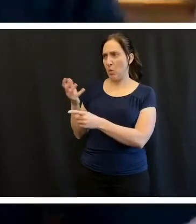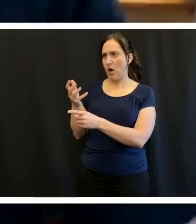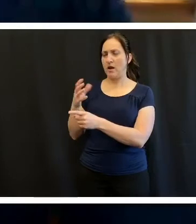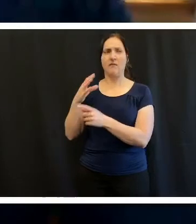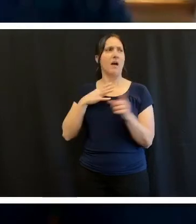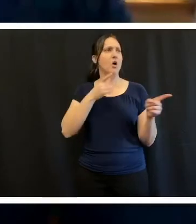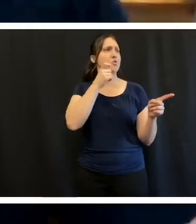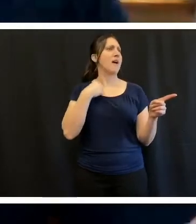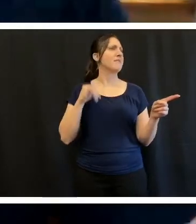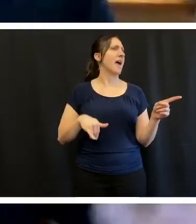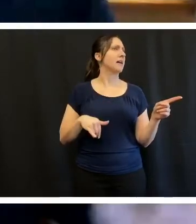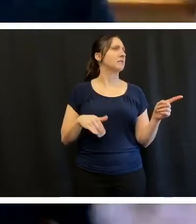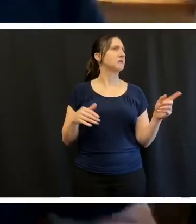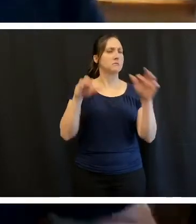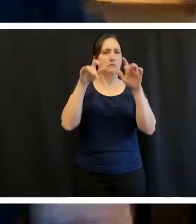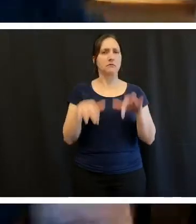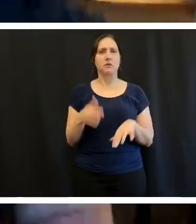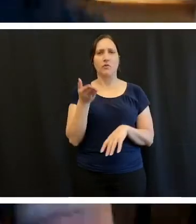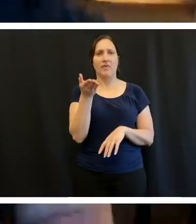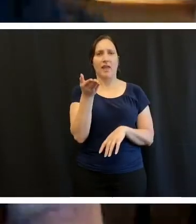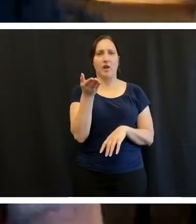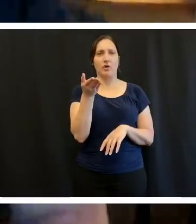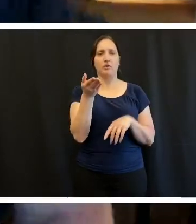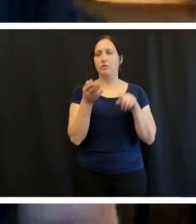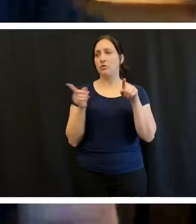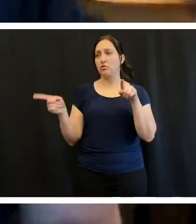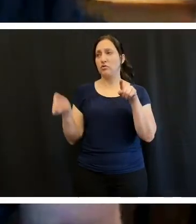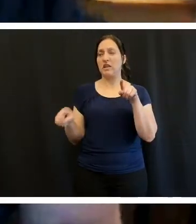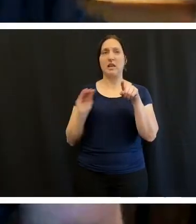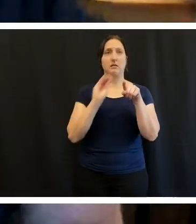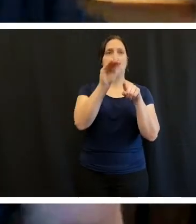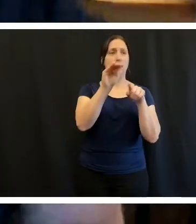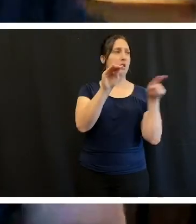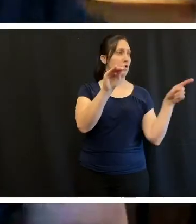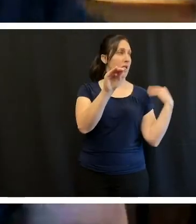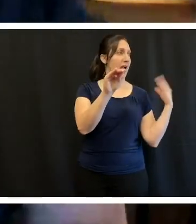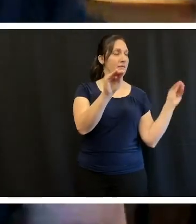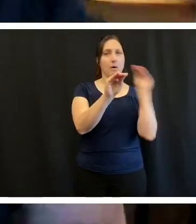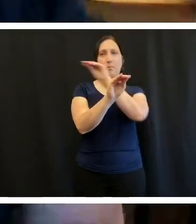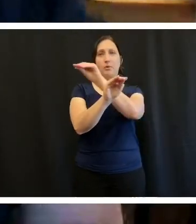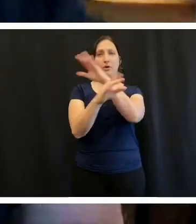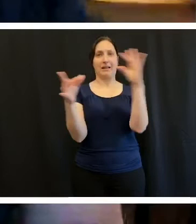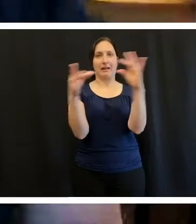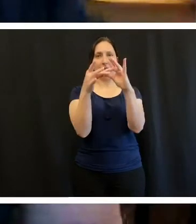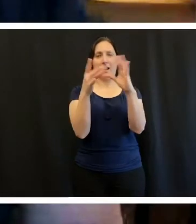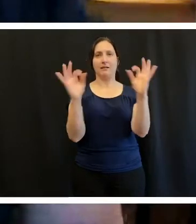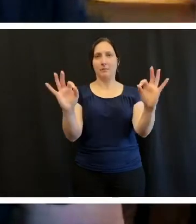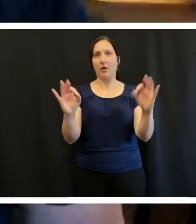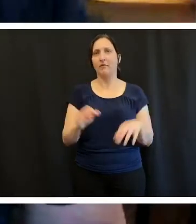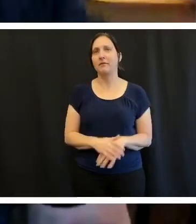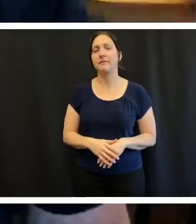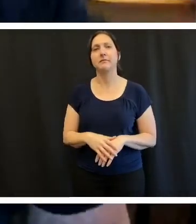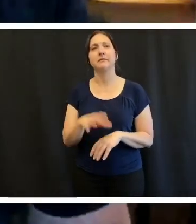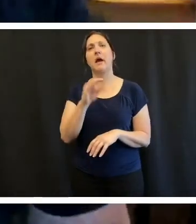So, sends messages everyday. Little silly videos to brighten their day, make sure that he's connecting with those students.